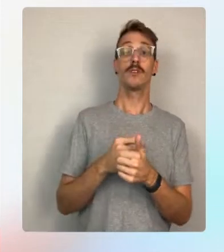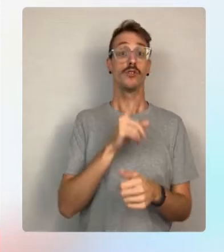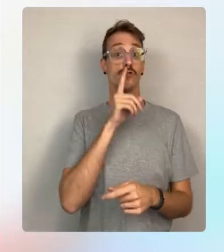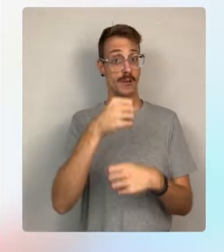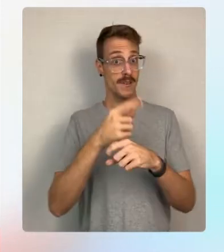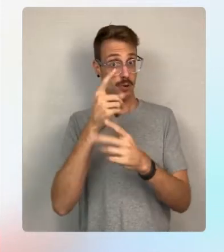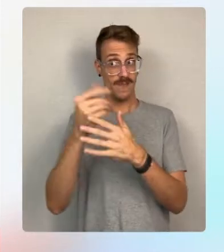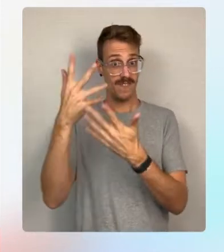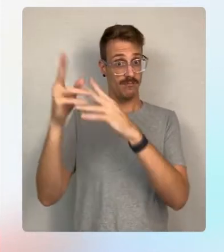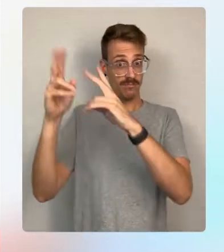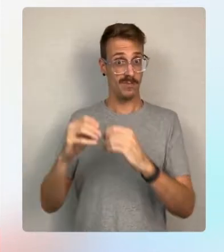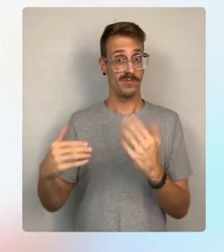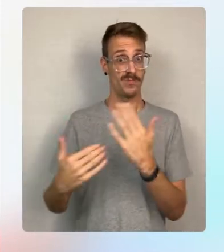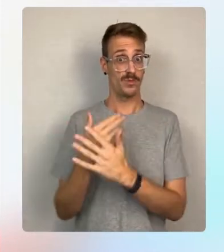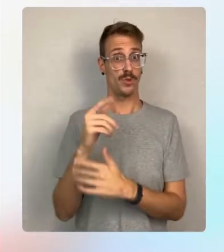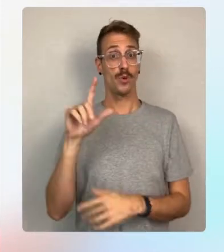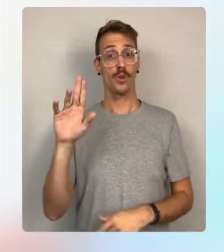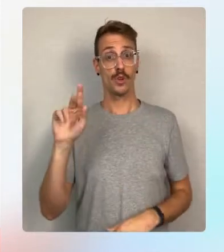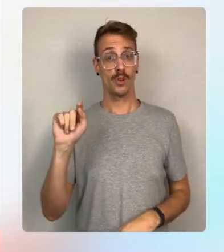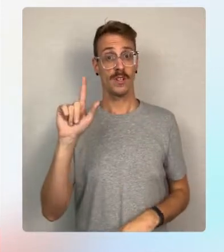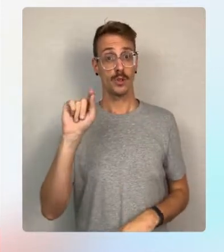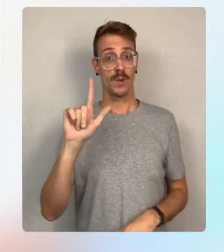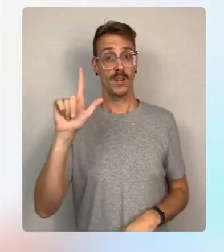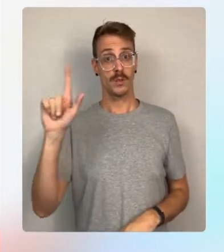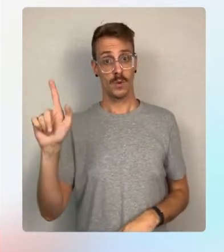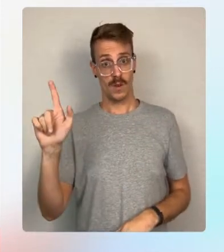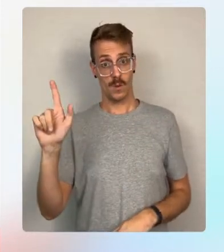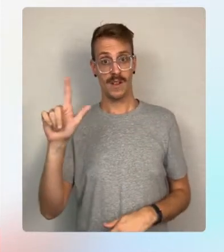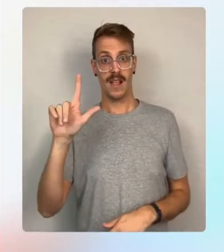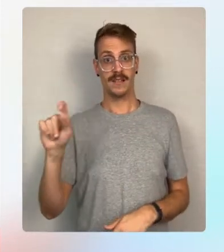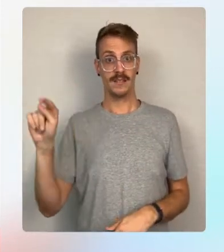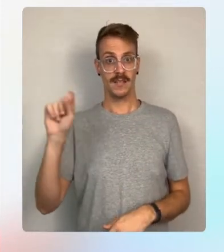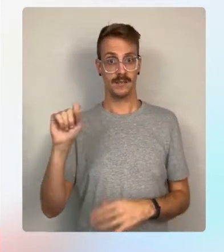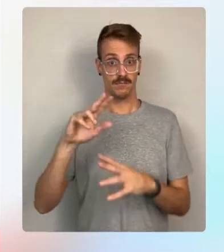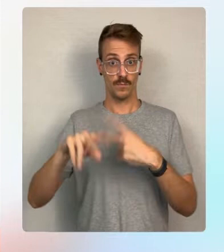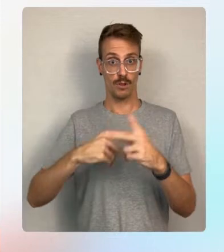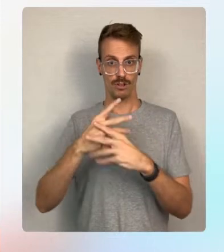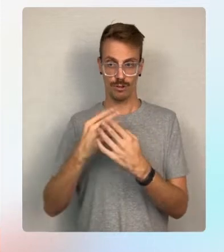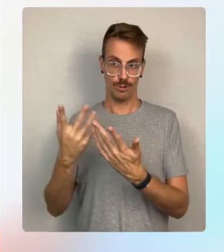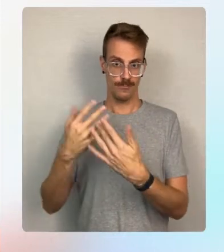Be sure to be on the latest Unity 2021 LTS version to benefit from those savings.